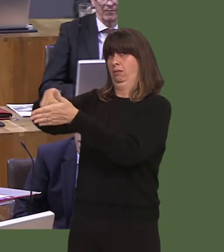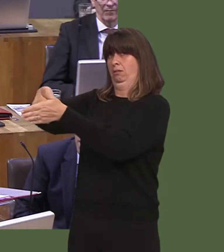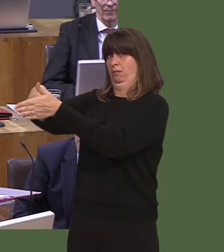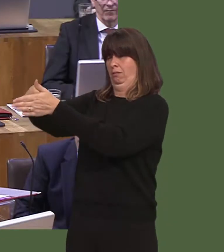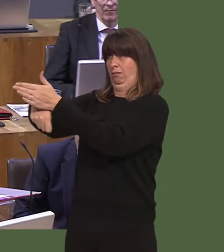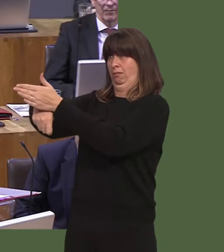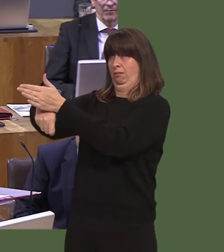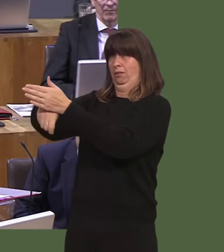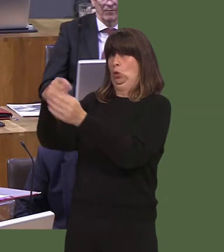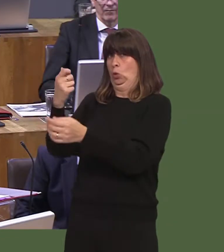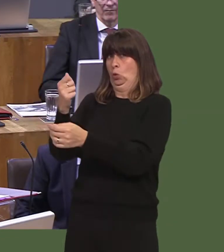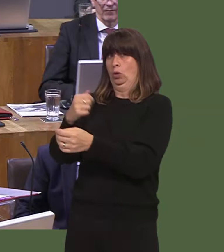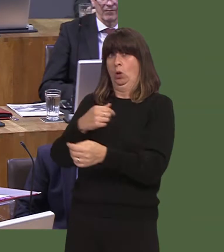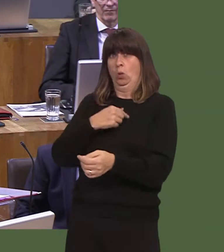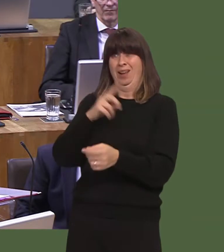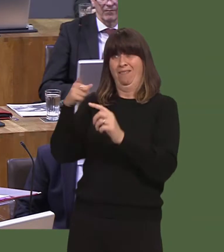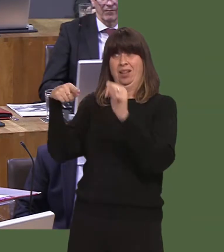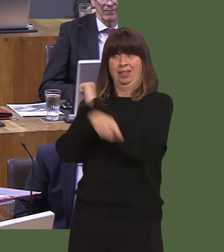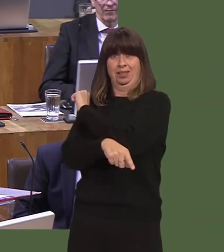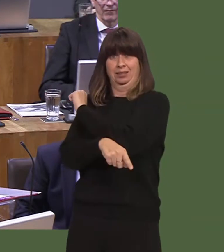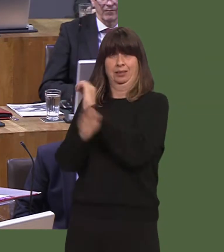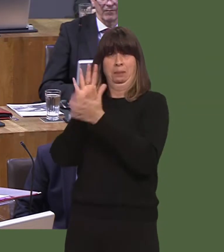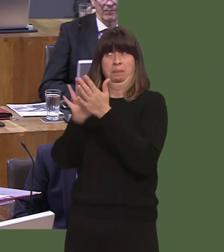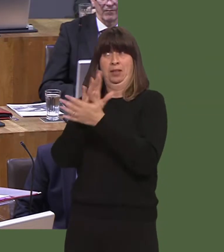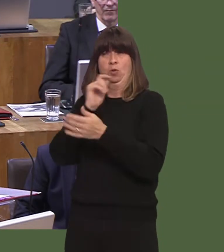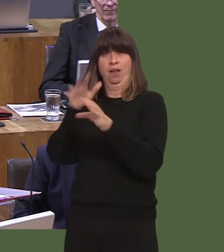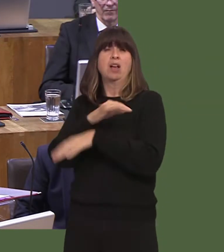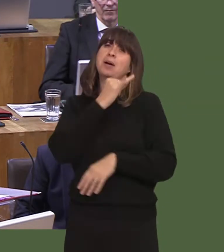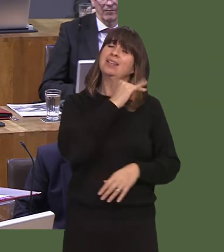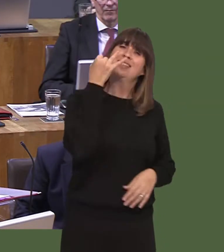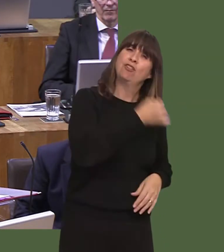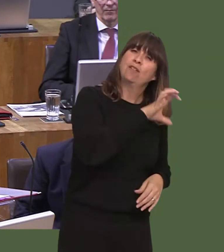the biggest and most important investment projects Wales has ever hadó750 jobs coming